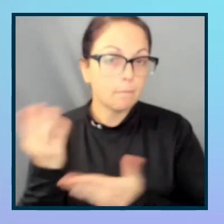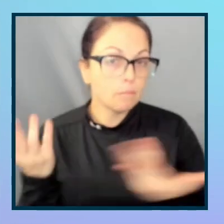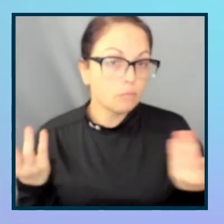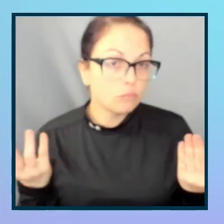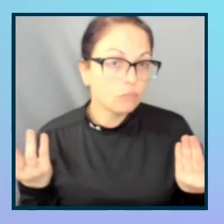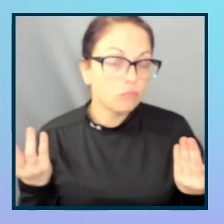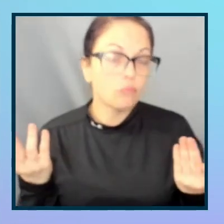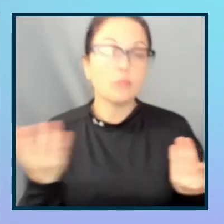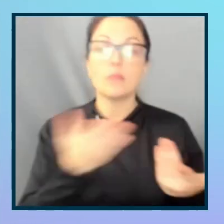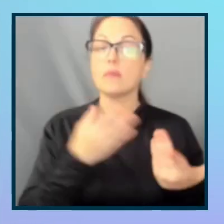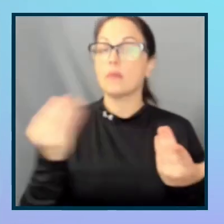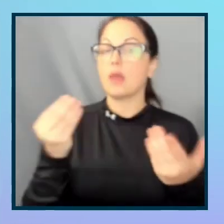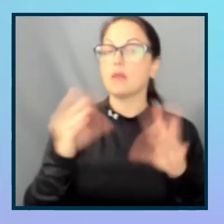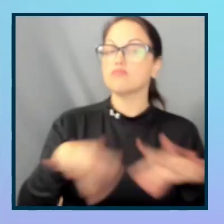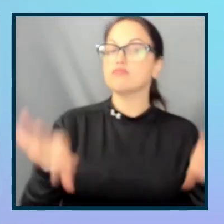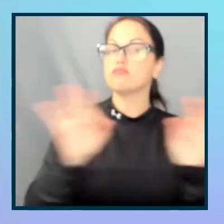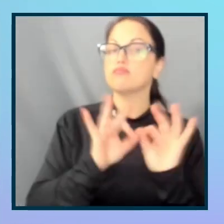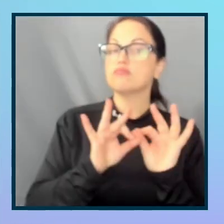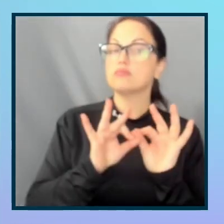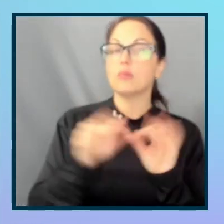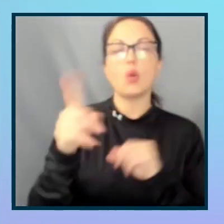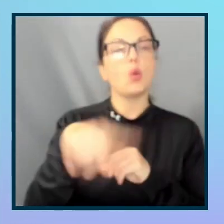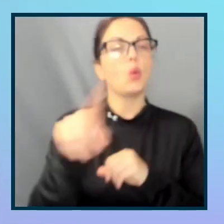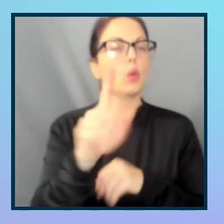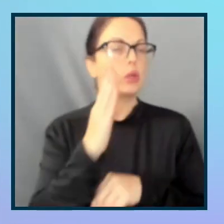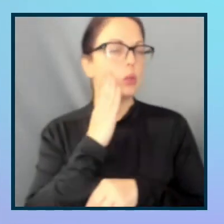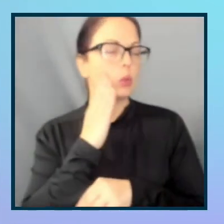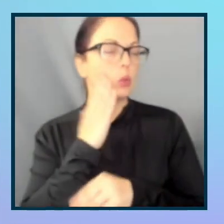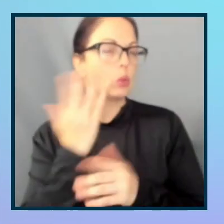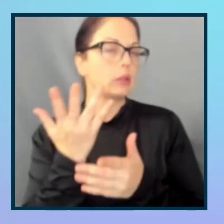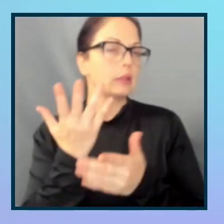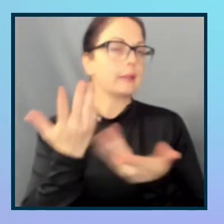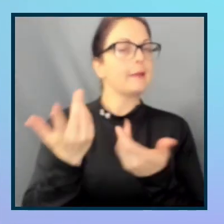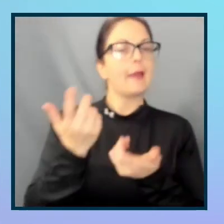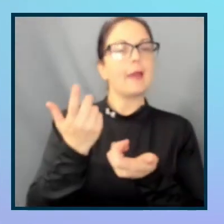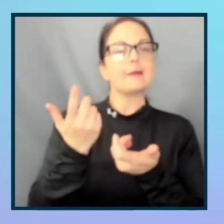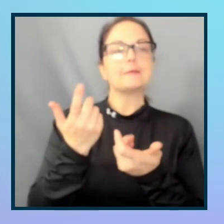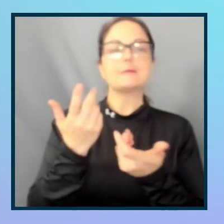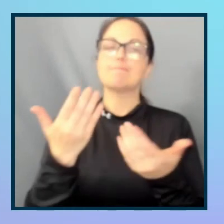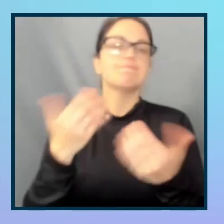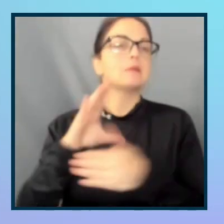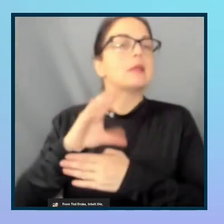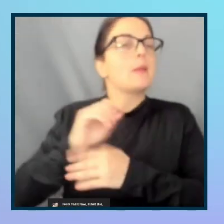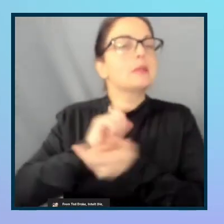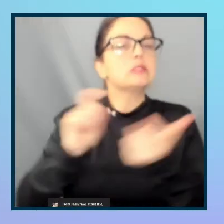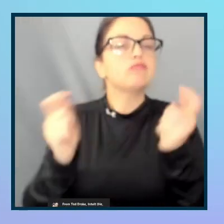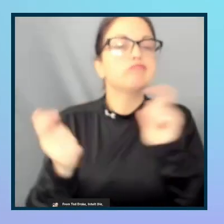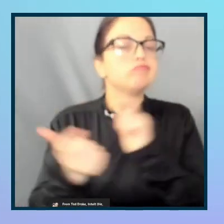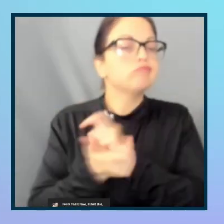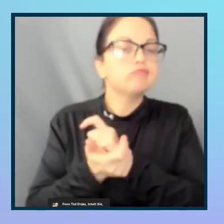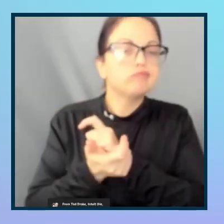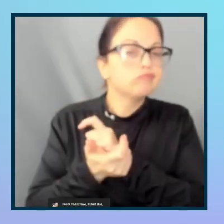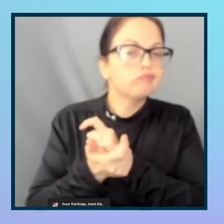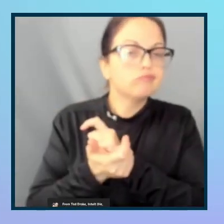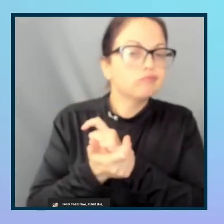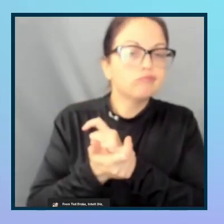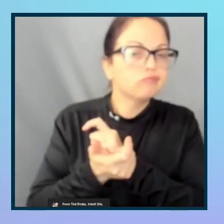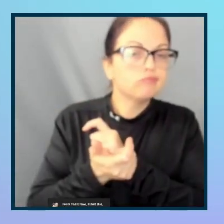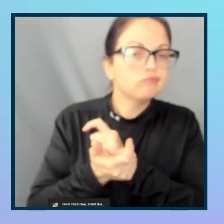And most importantly, what do you think has forced companies to address this, in some cases, finally, and others, maybe more prominently?